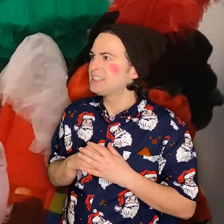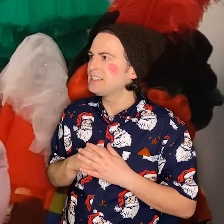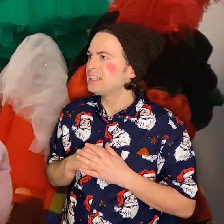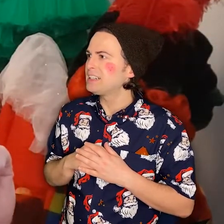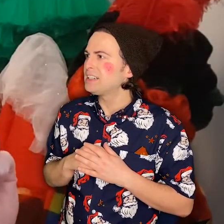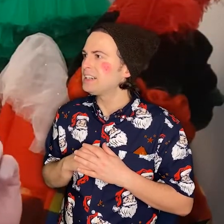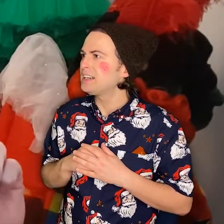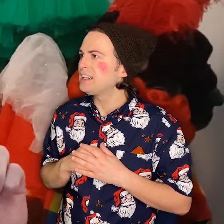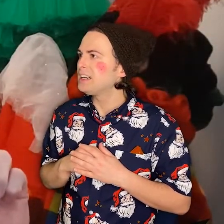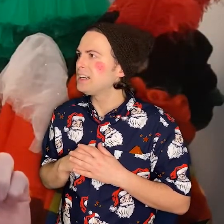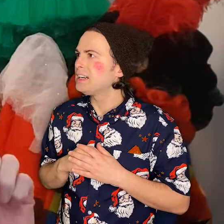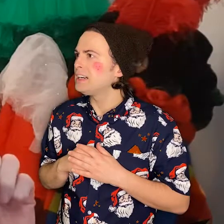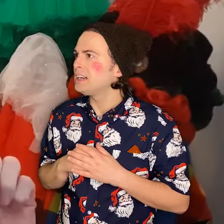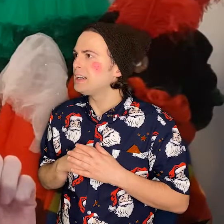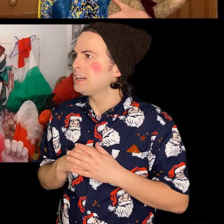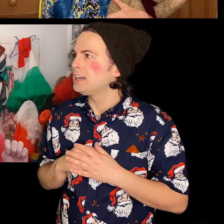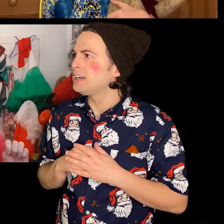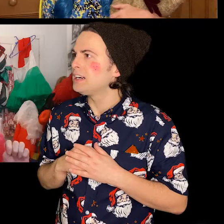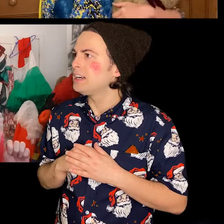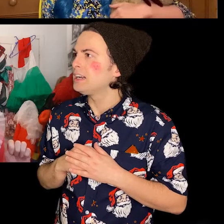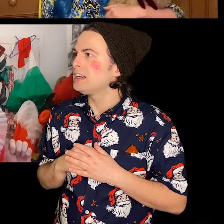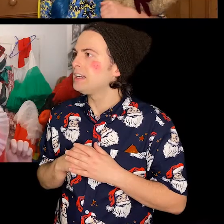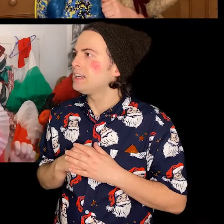it was the American people that fired Donald Trump.